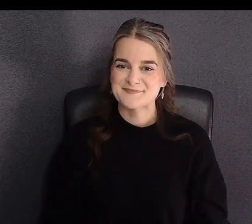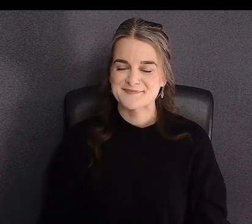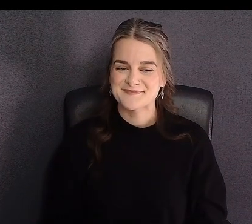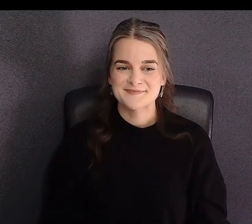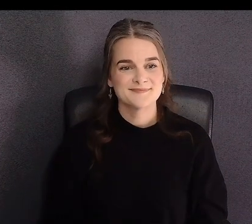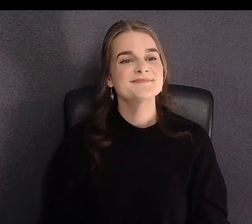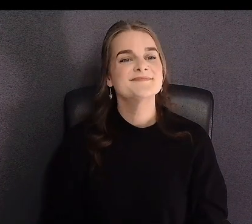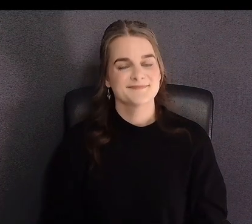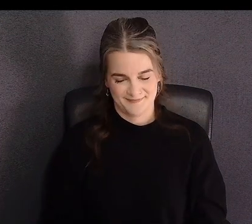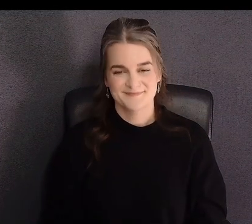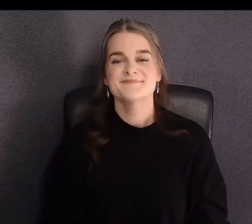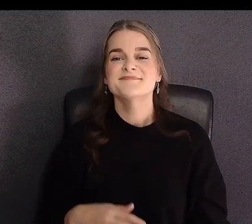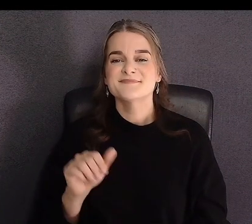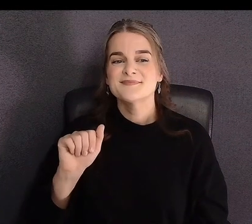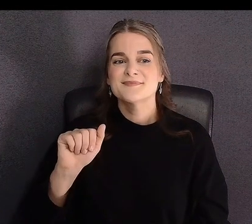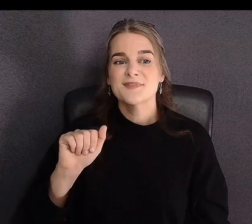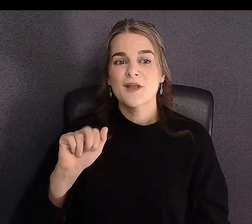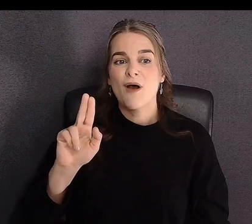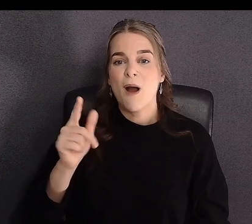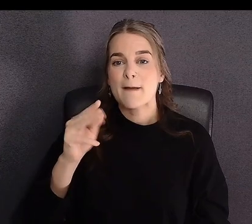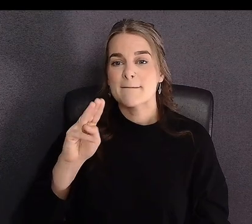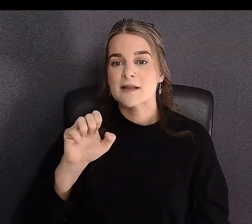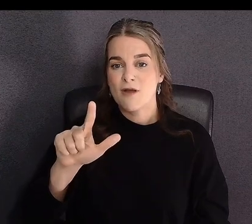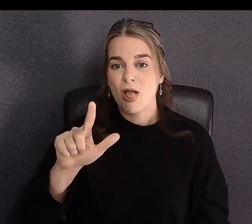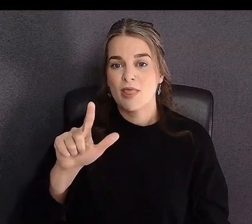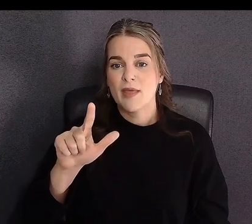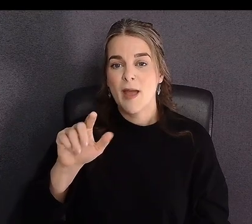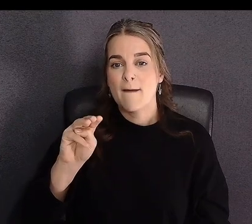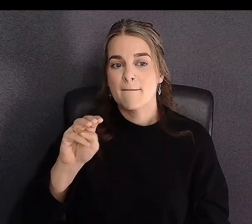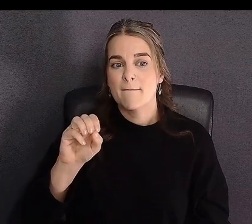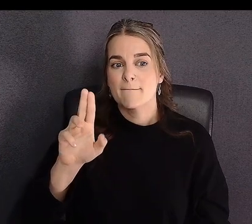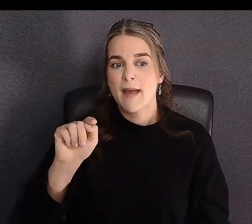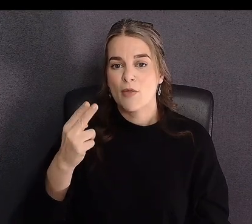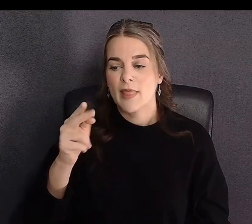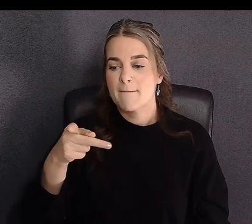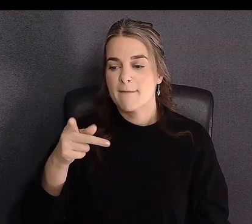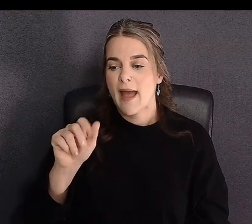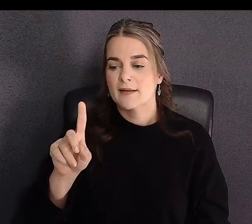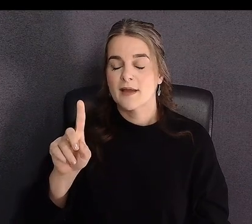The Augmental MouthPad, it's a newer device that's out. It was originally designed for ALS patients.